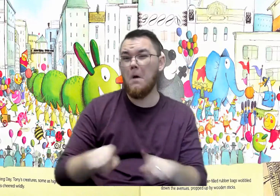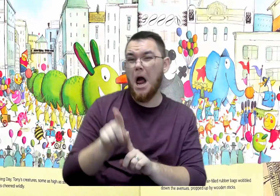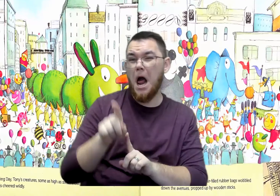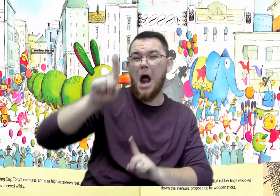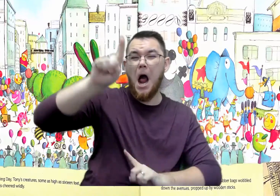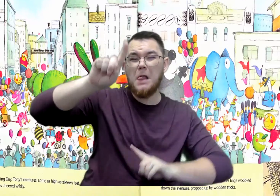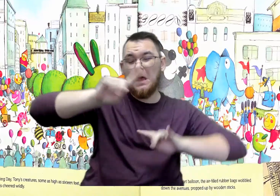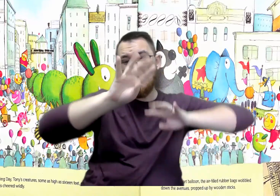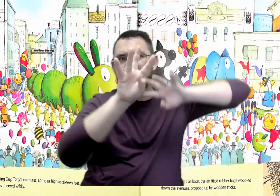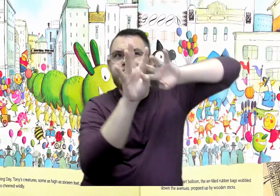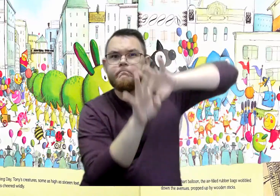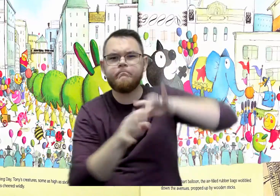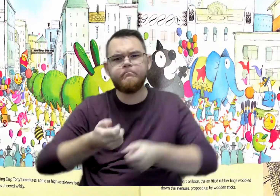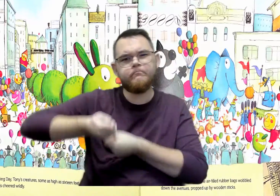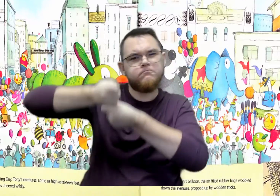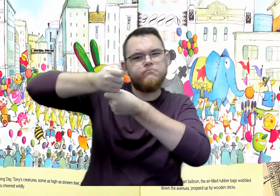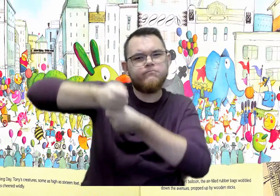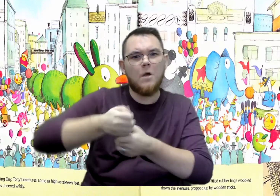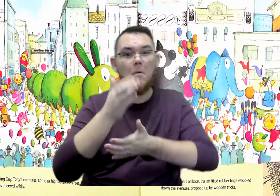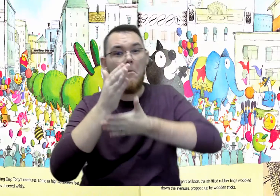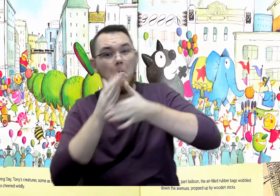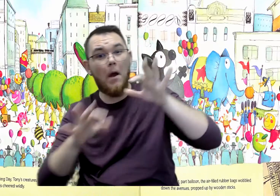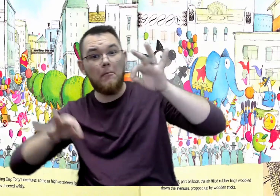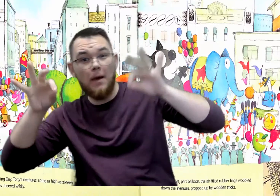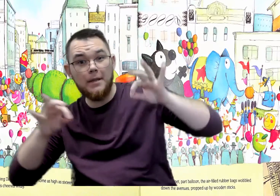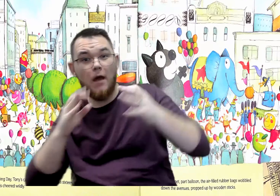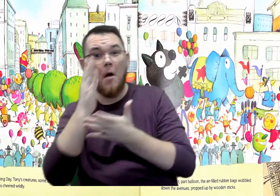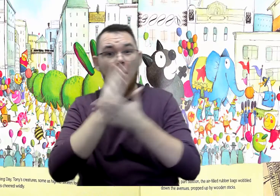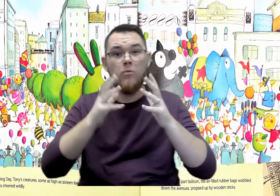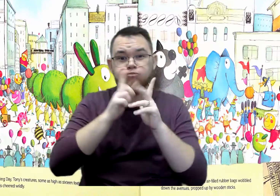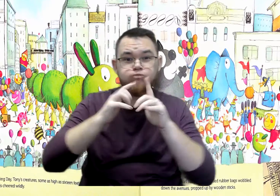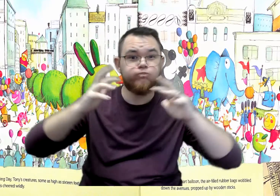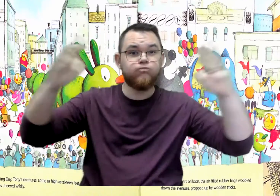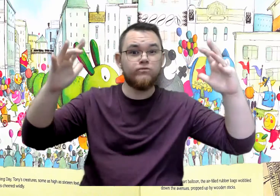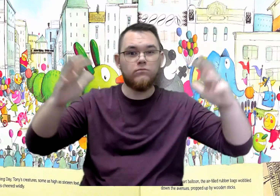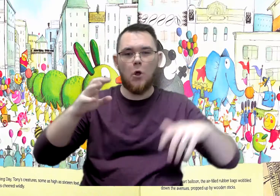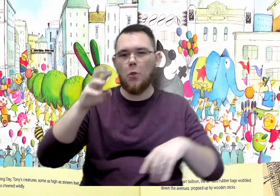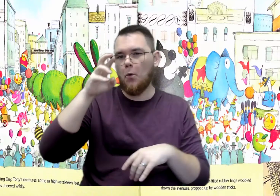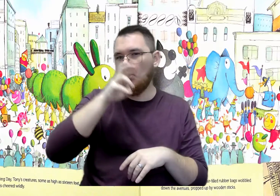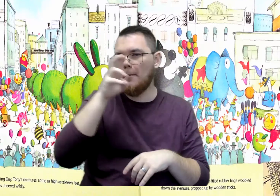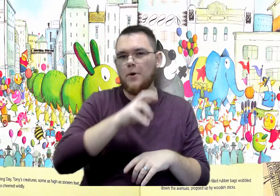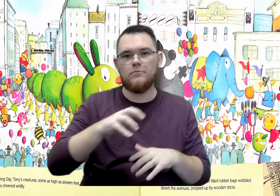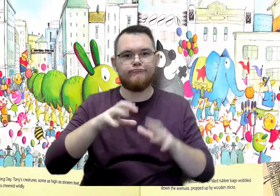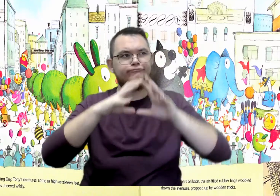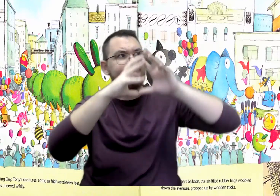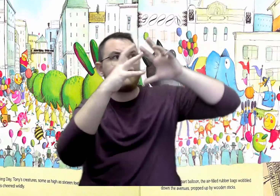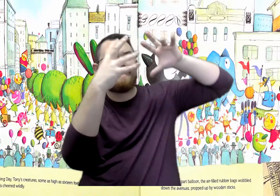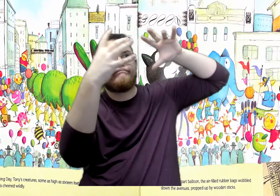Part puppet, part balloon, the air-filled rubber bags wobbled down the avenues, propped